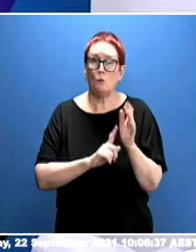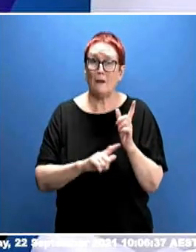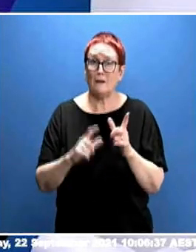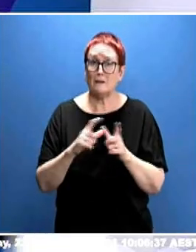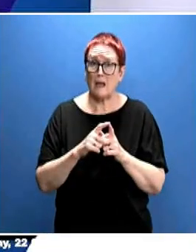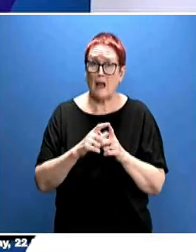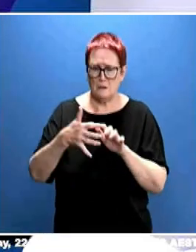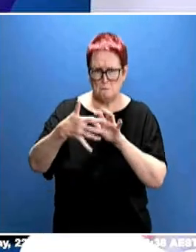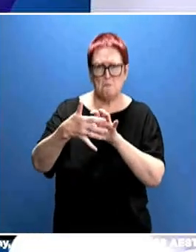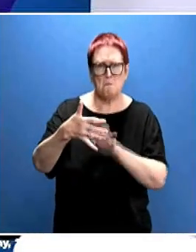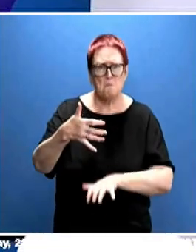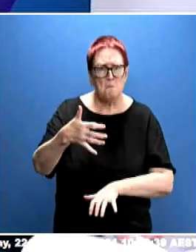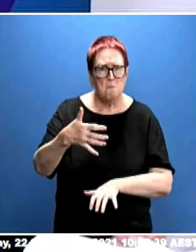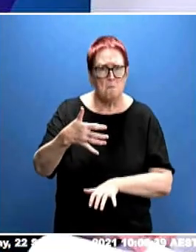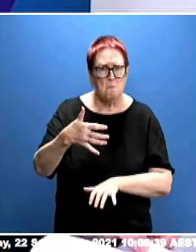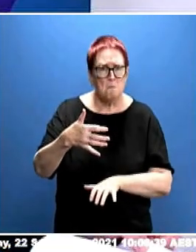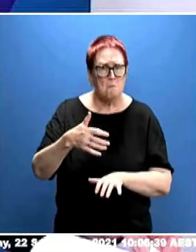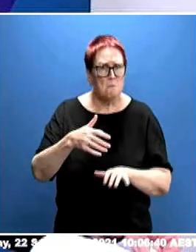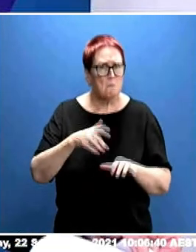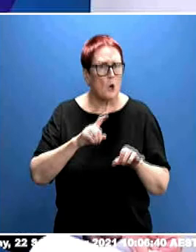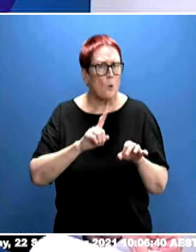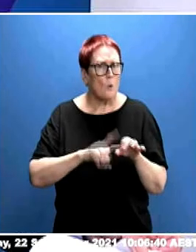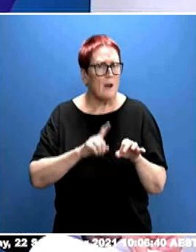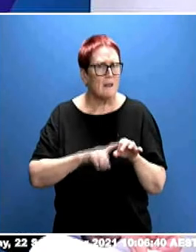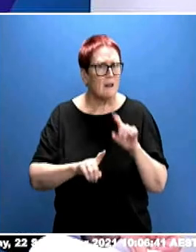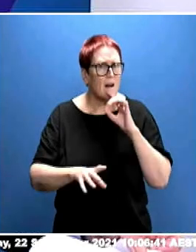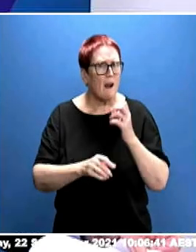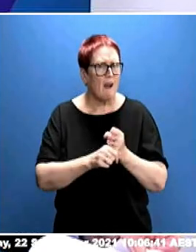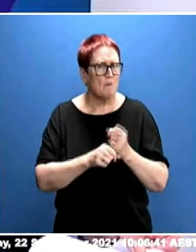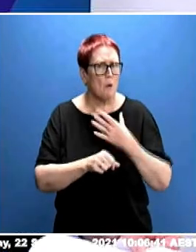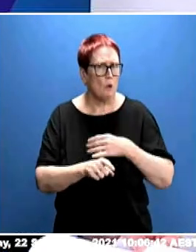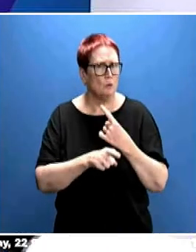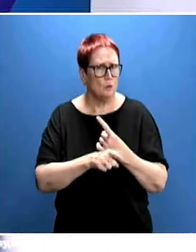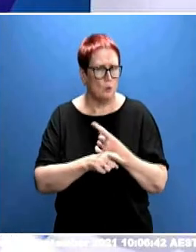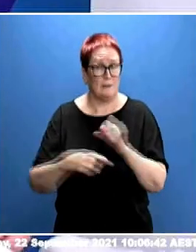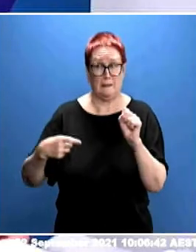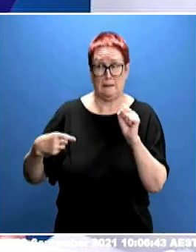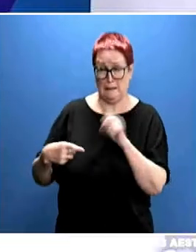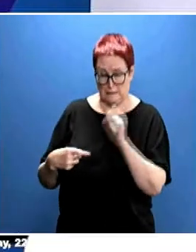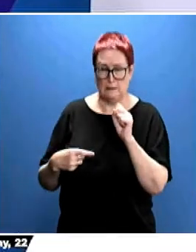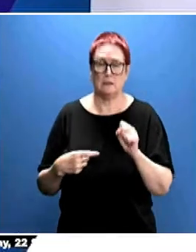I think, the issues that Queensland wishes to raise. Yes, thank you. I'd also ---